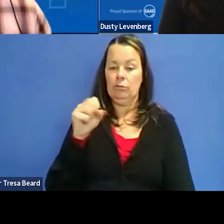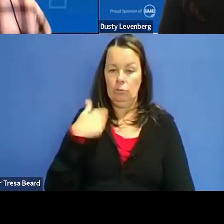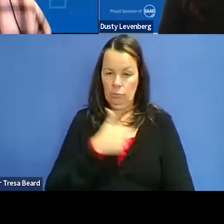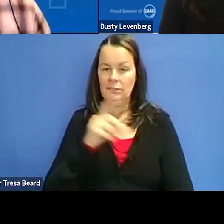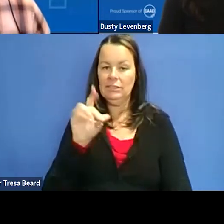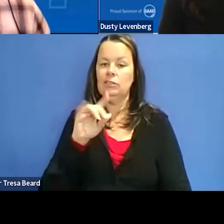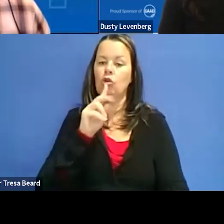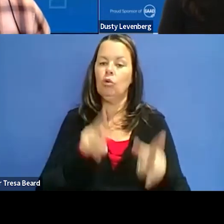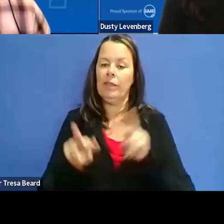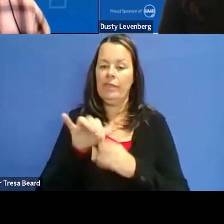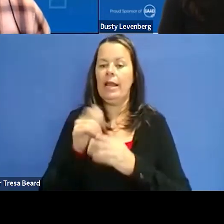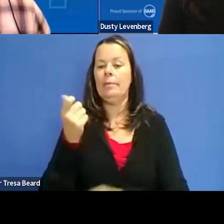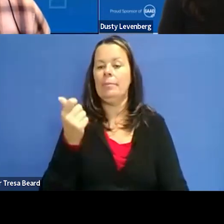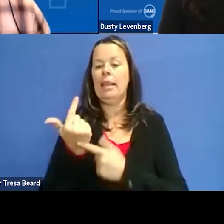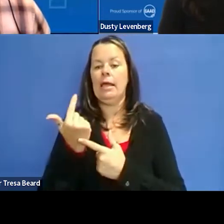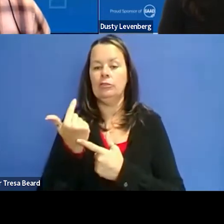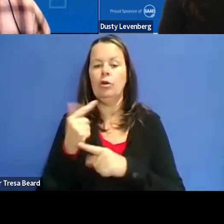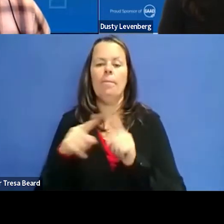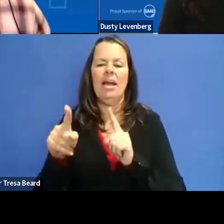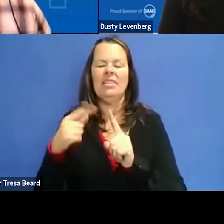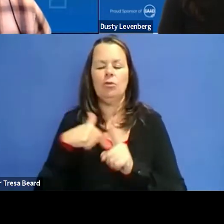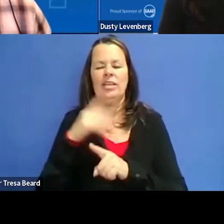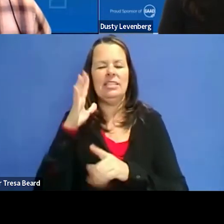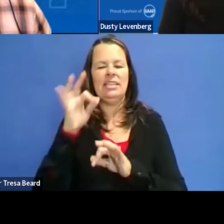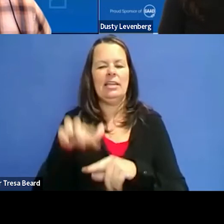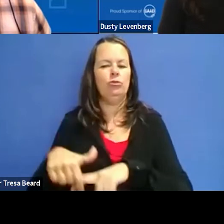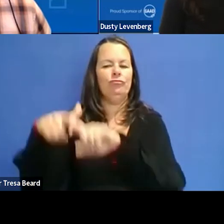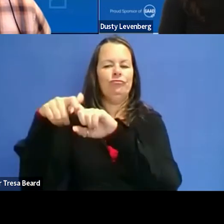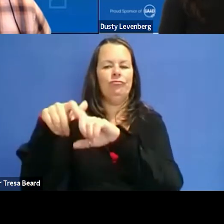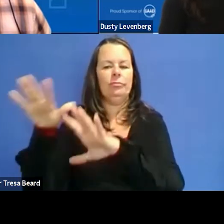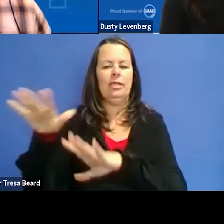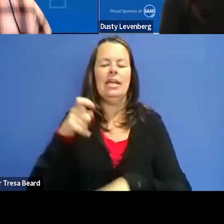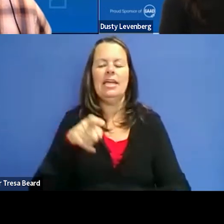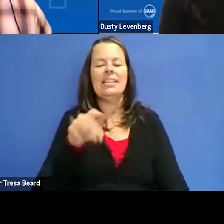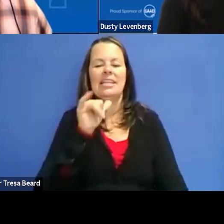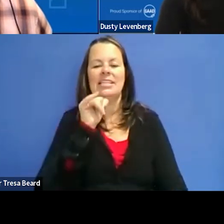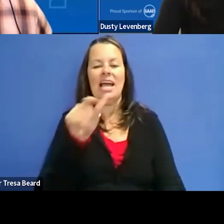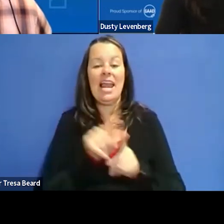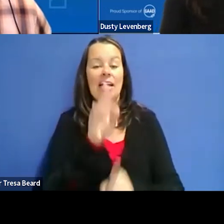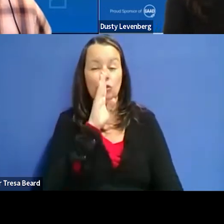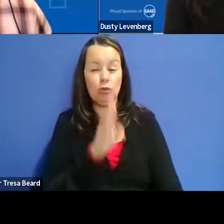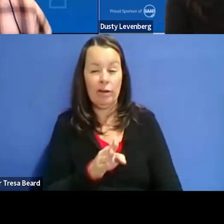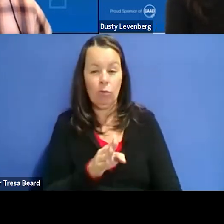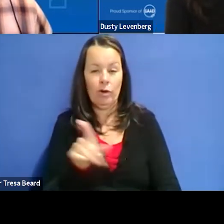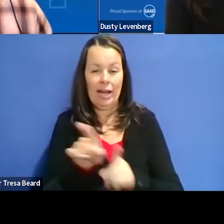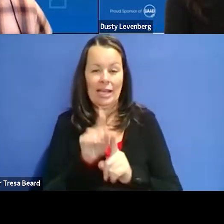But, yeah, we punted it because it's not a straightforward as it sounds. It's not nearly as automated testing on the web.